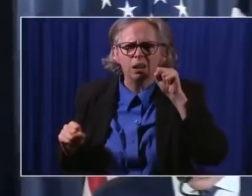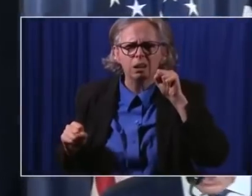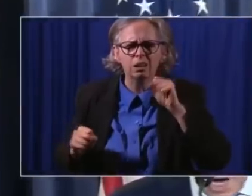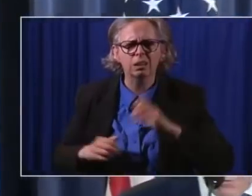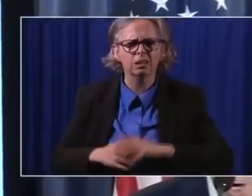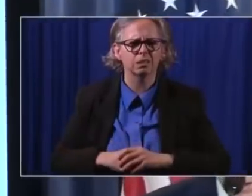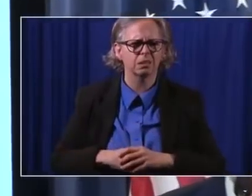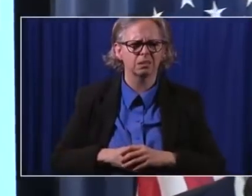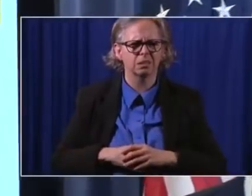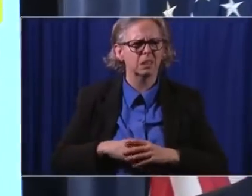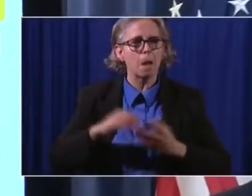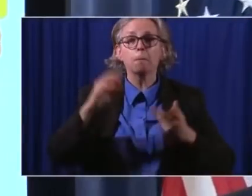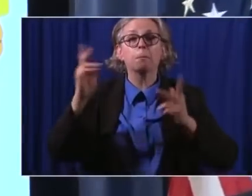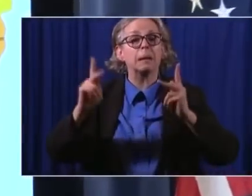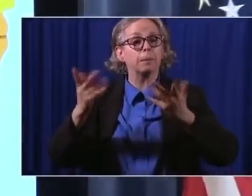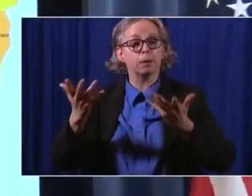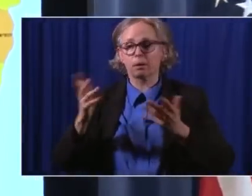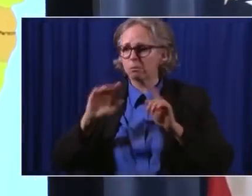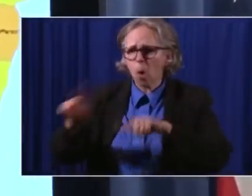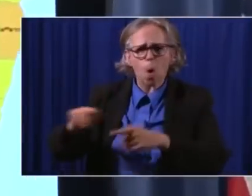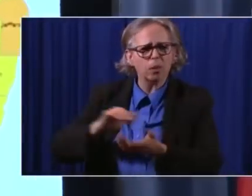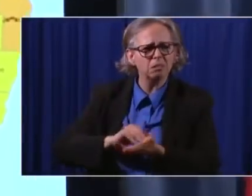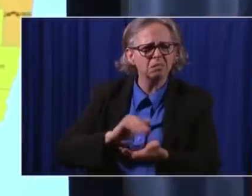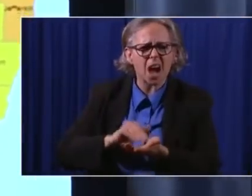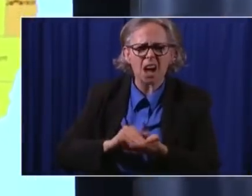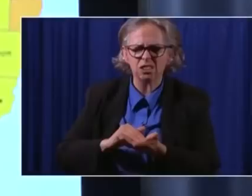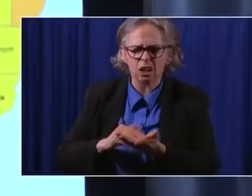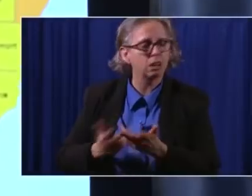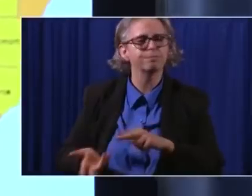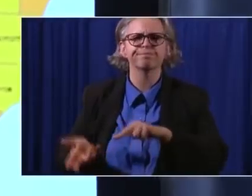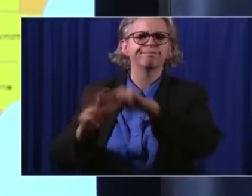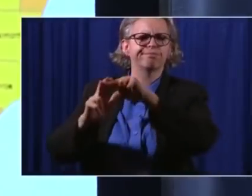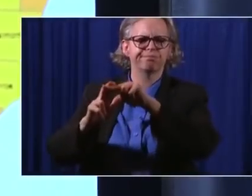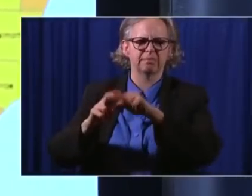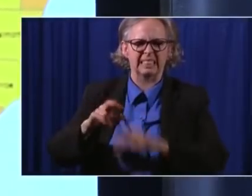TIME OF THE PANDEMIC. IT IS REALLY SHOCKING. PEOPLE VISITING THEIR DOCTORS